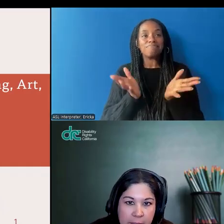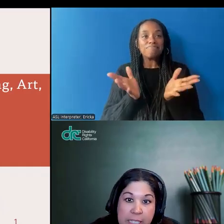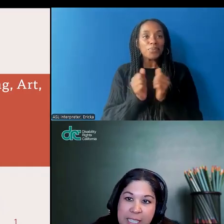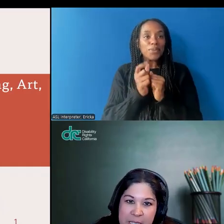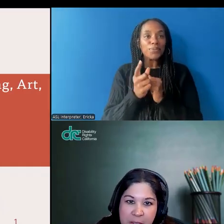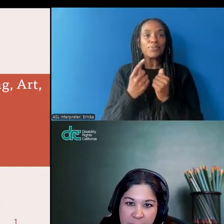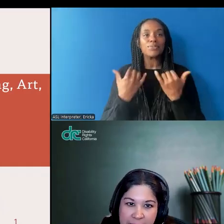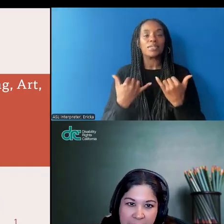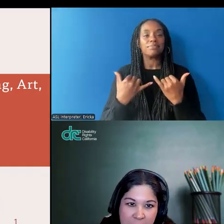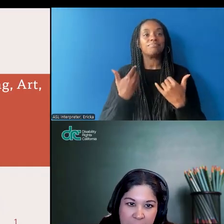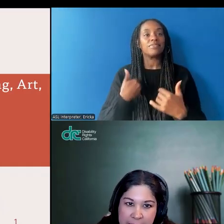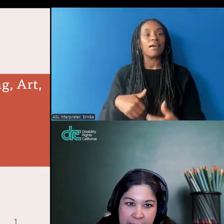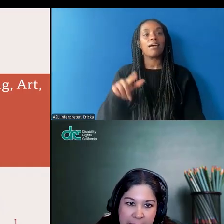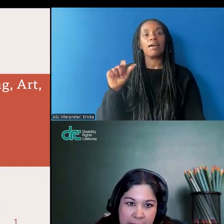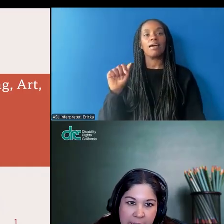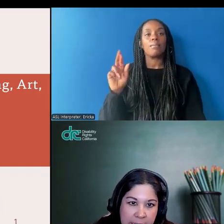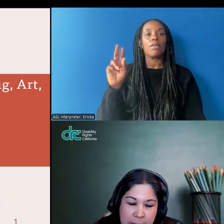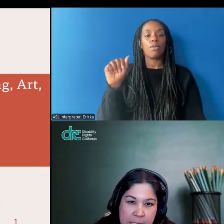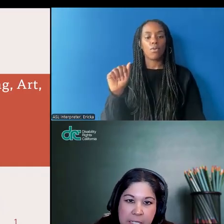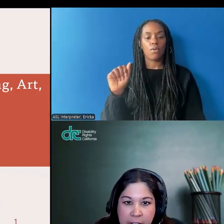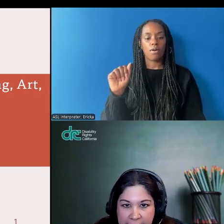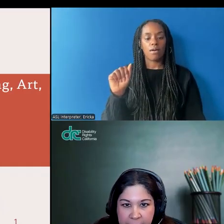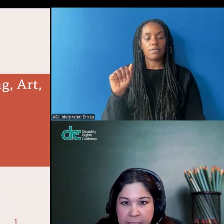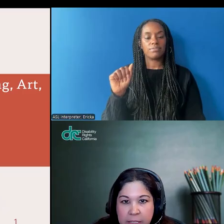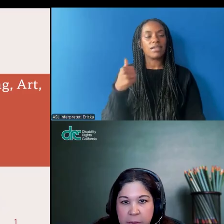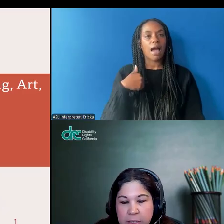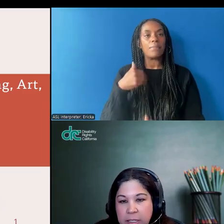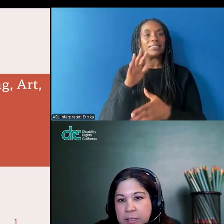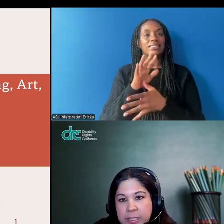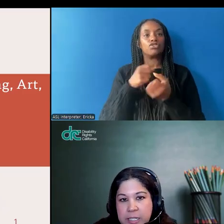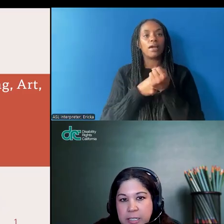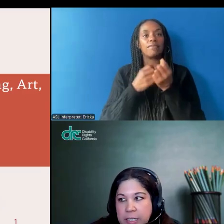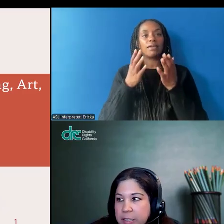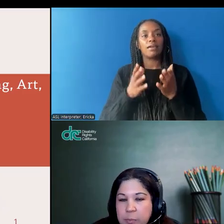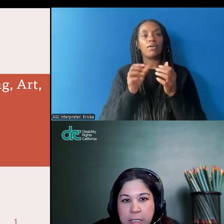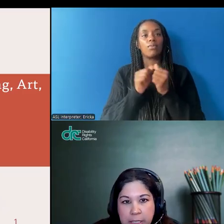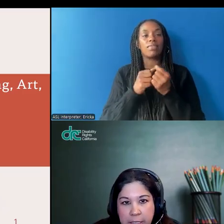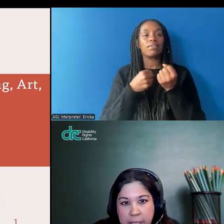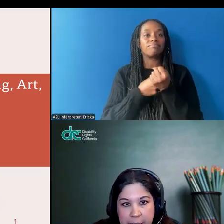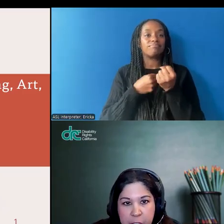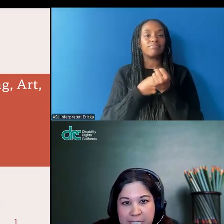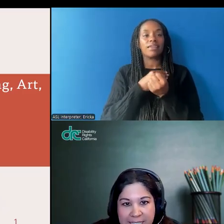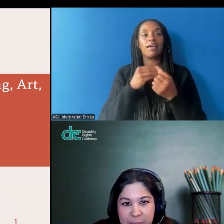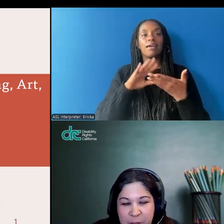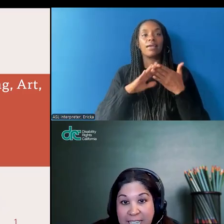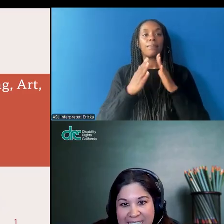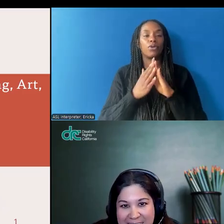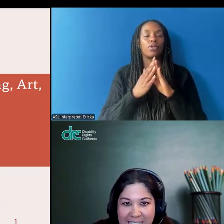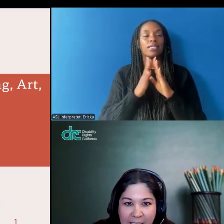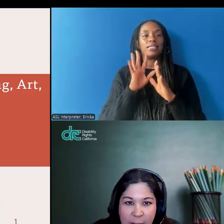My name is Laura Ortega. I am a Senior Advocate with the Advocacy and Community Engagement Team, or ACE.